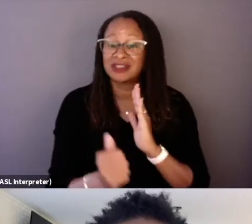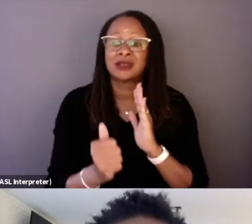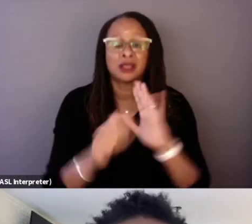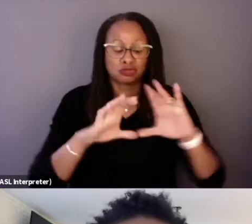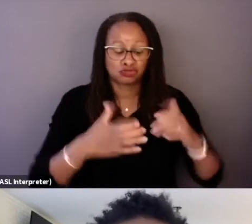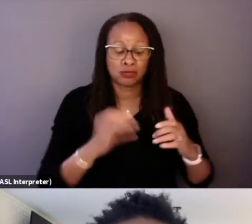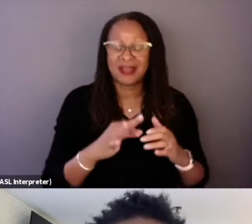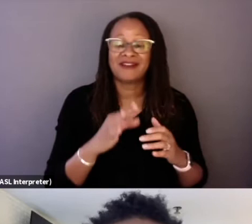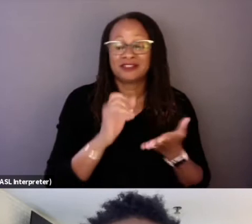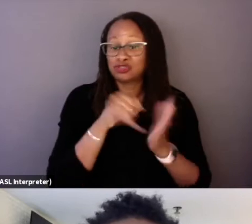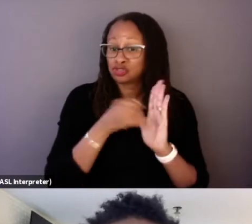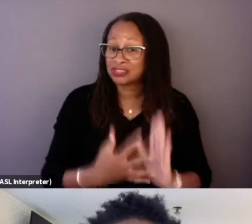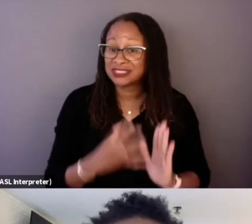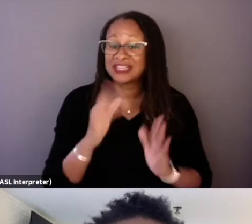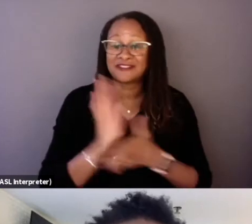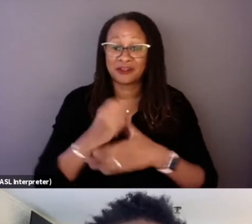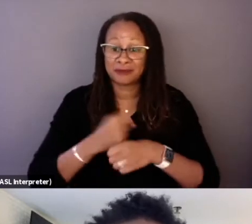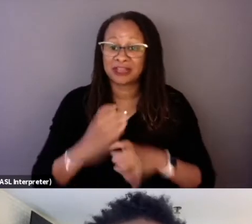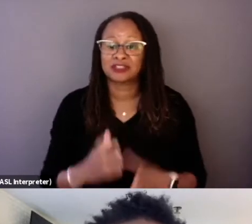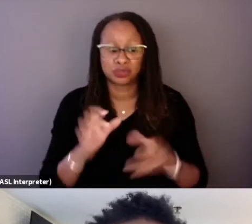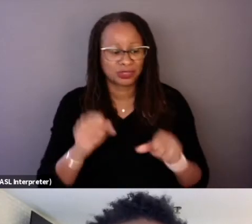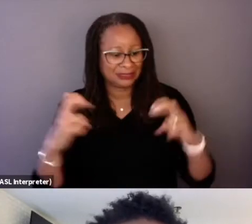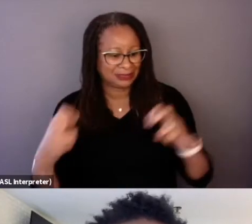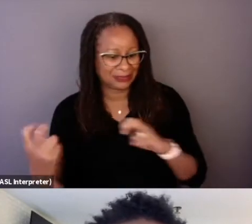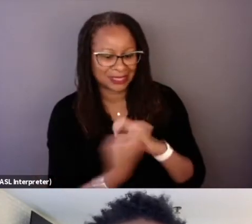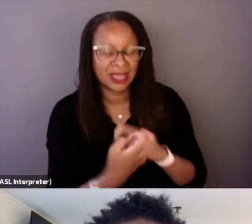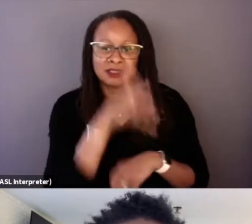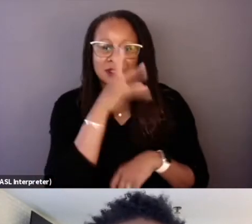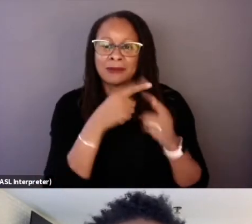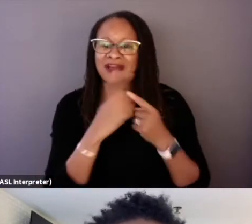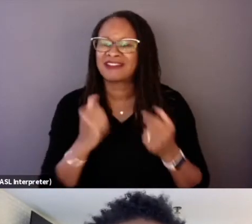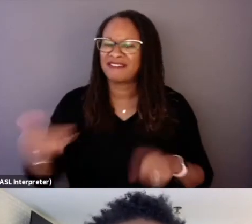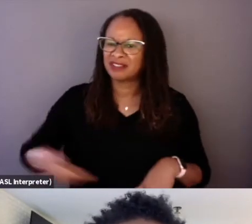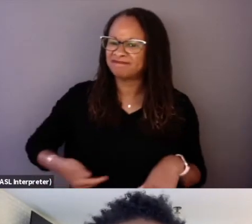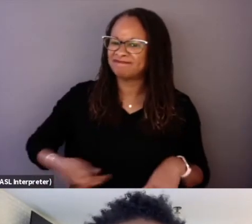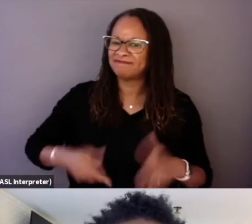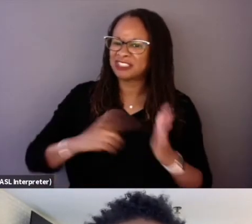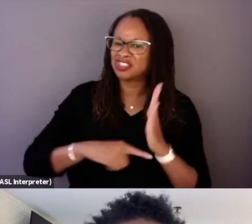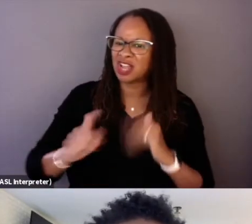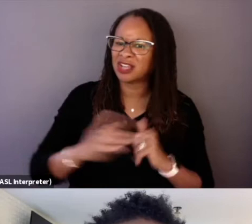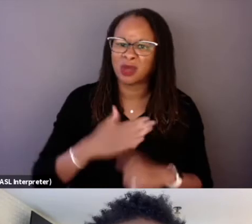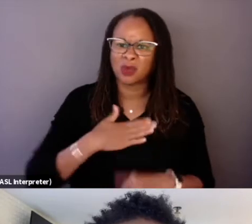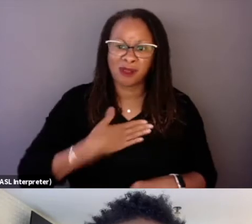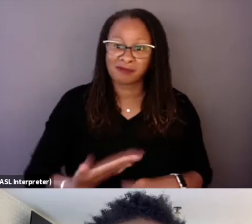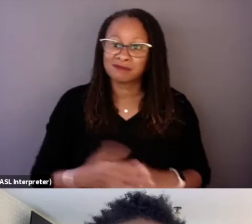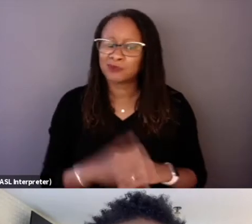because you can talk about this and sort of do the gut check of, well, you know, what do you think here?